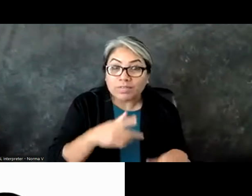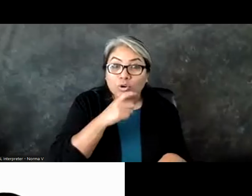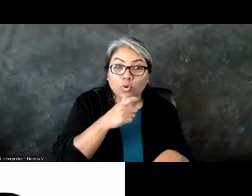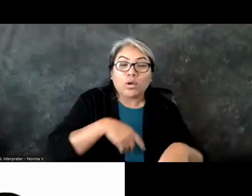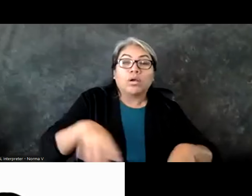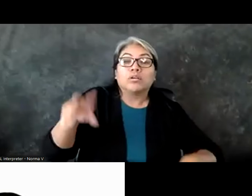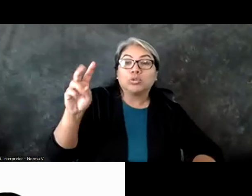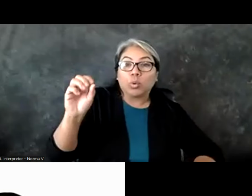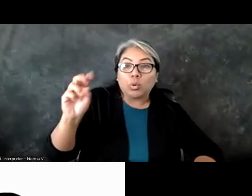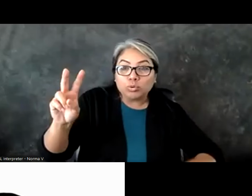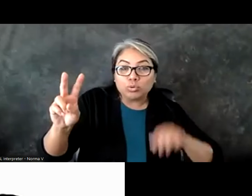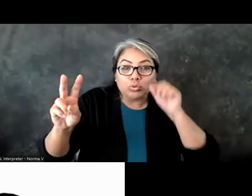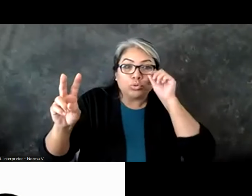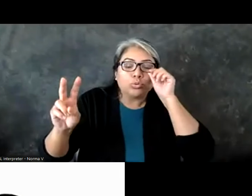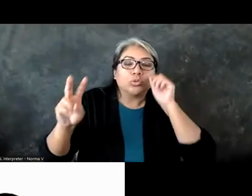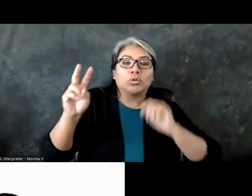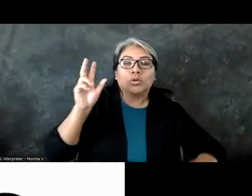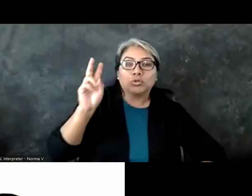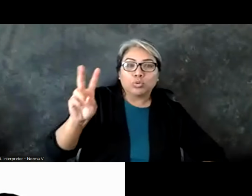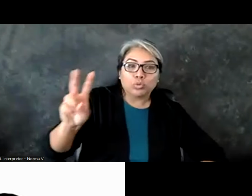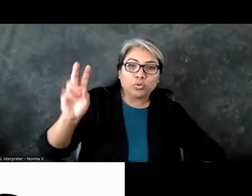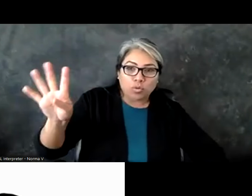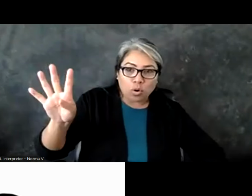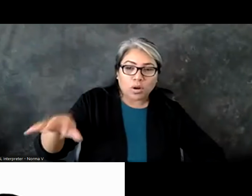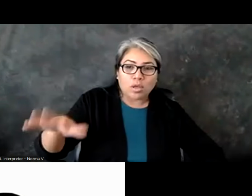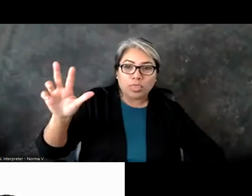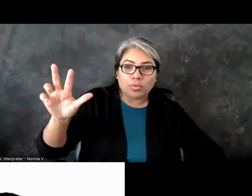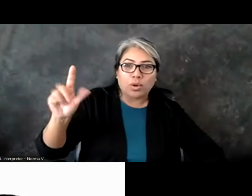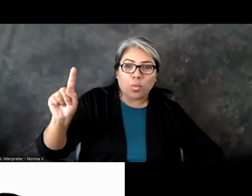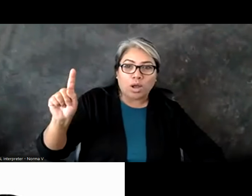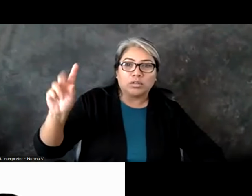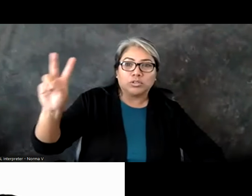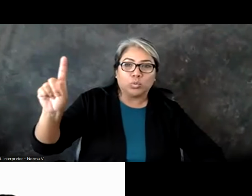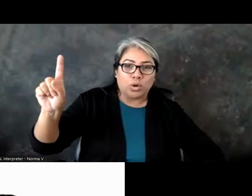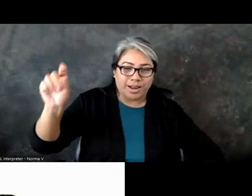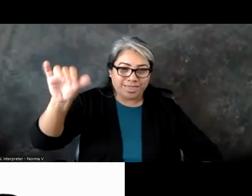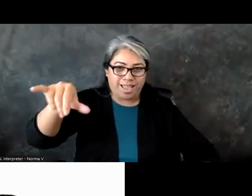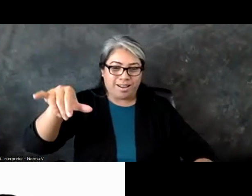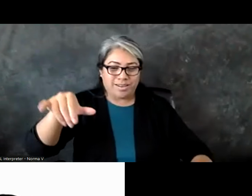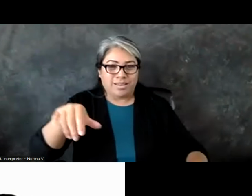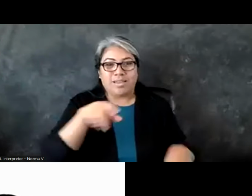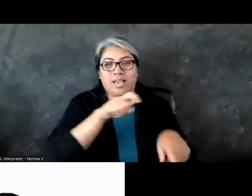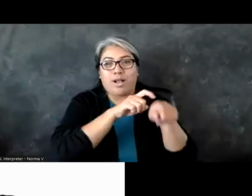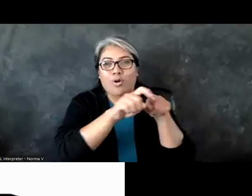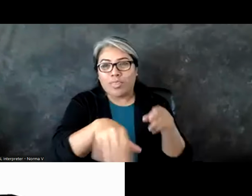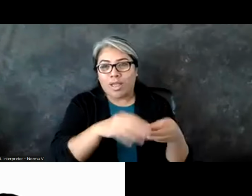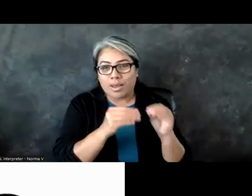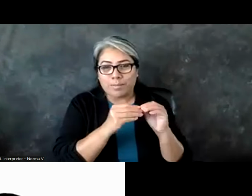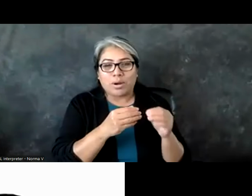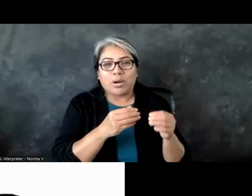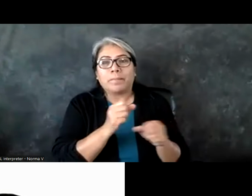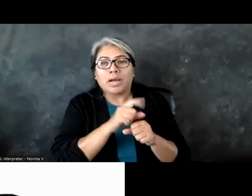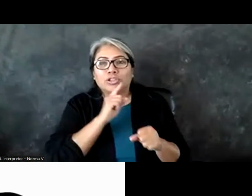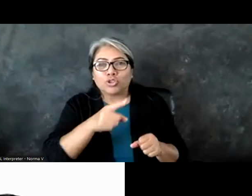services. And the main number to congress where you can ask